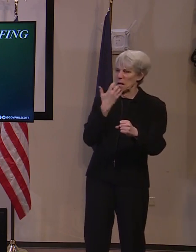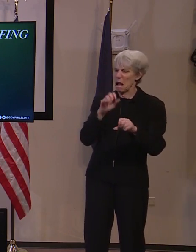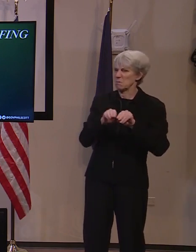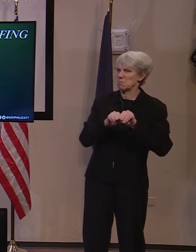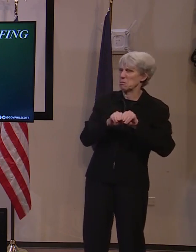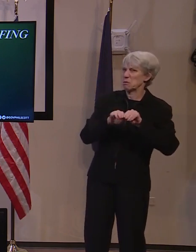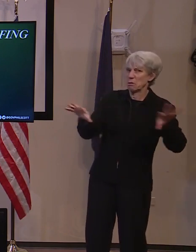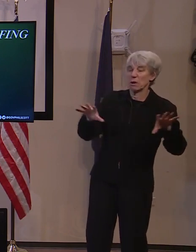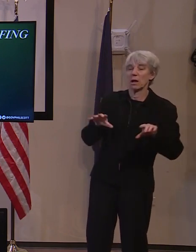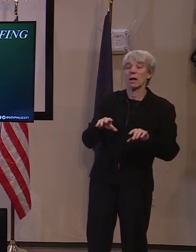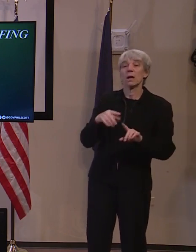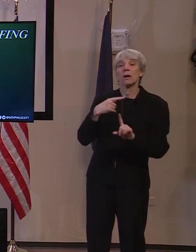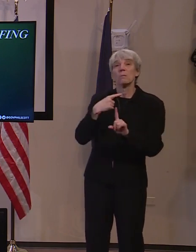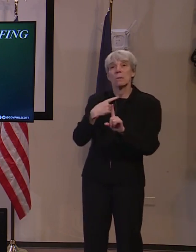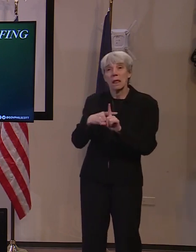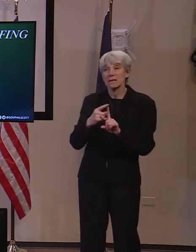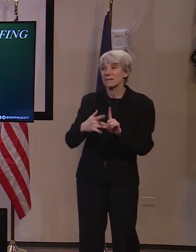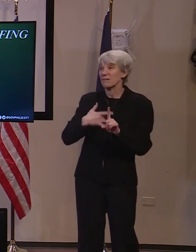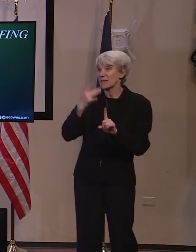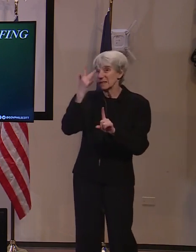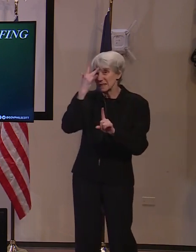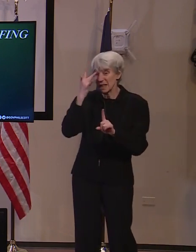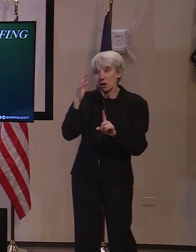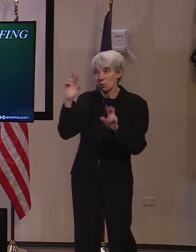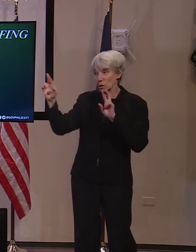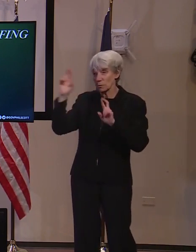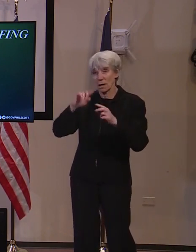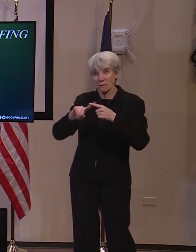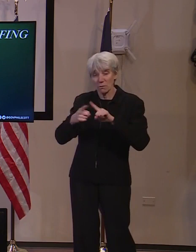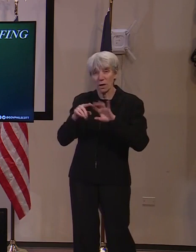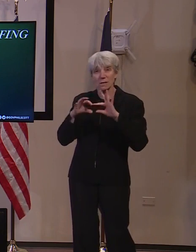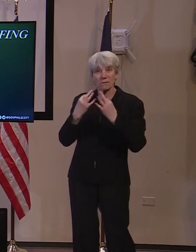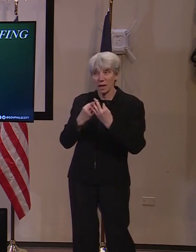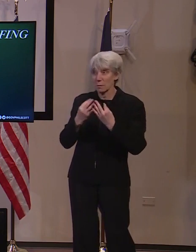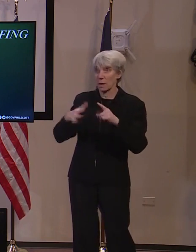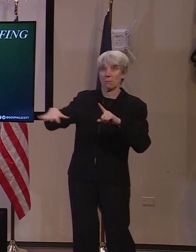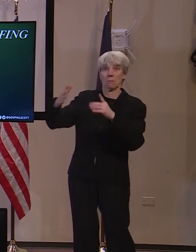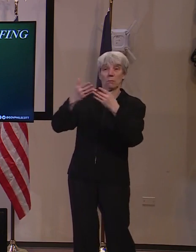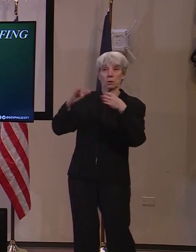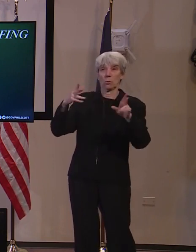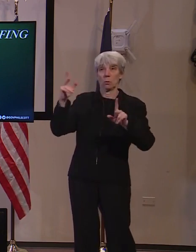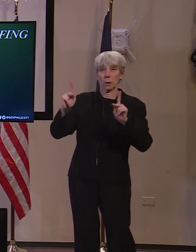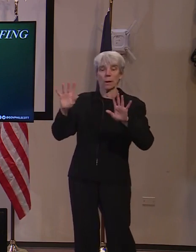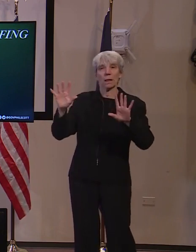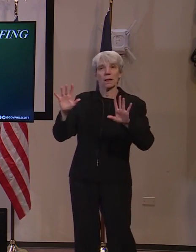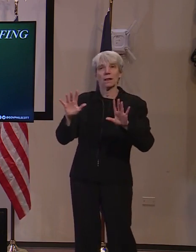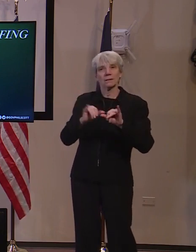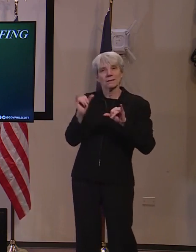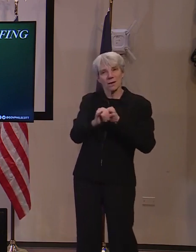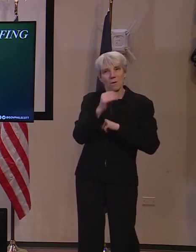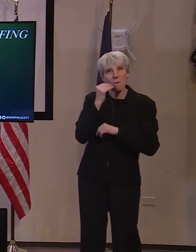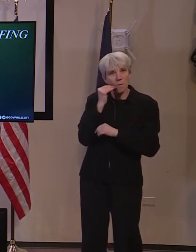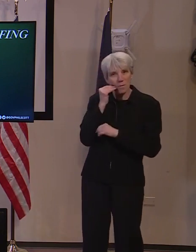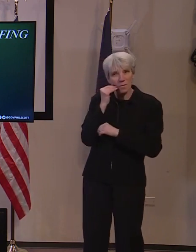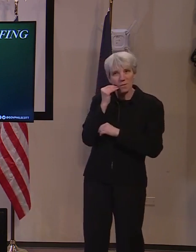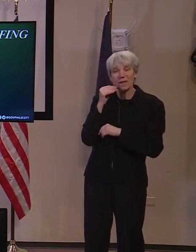staying home. When you're sick putting on your mask in public places and sometimes even in private indoor settings,